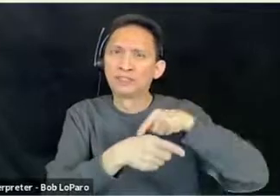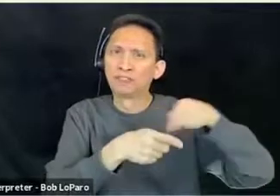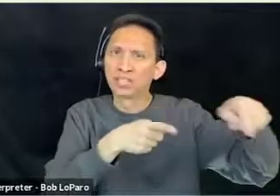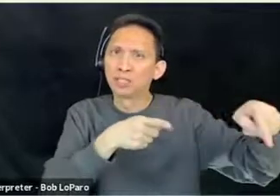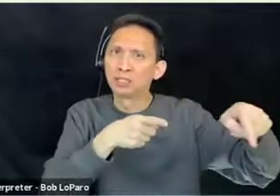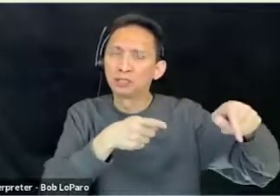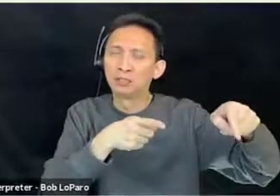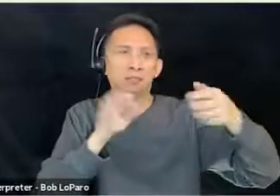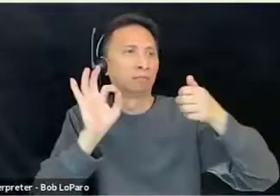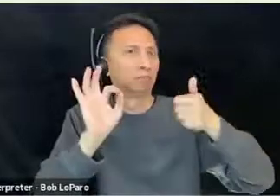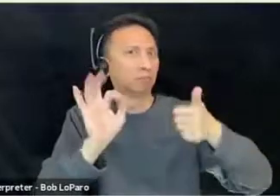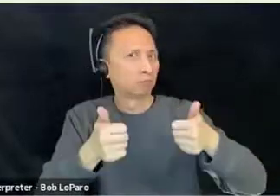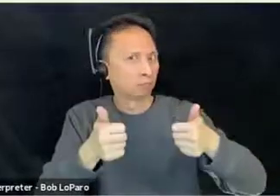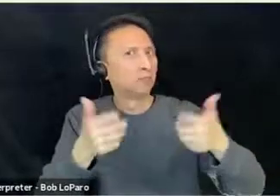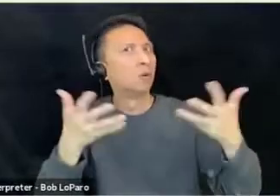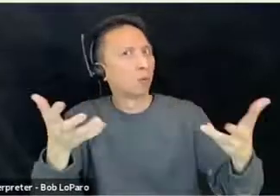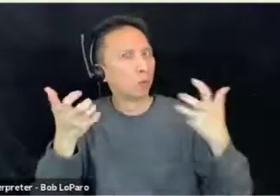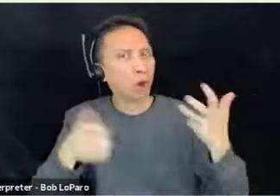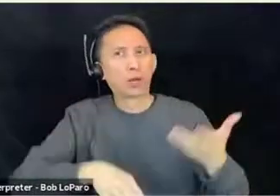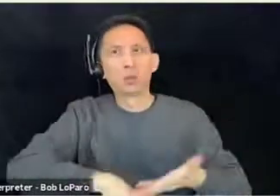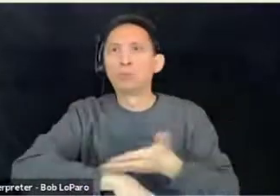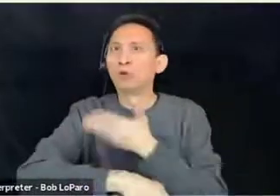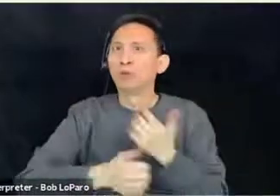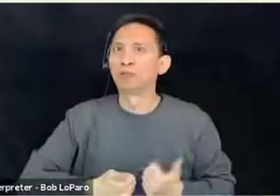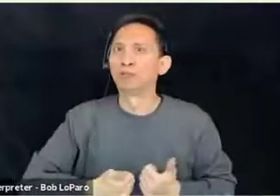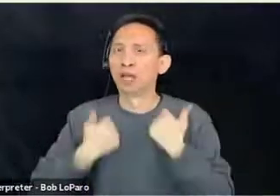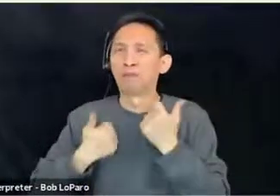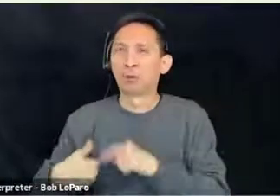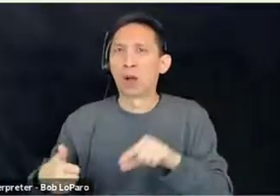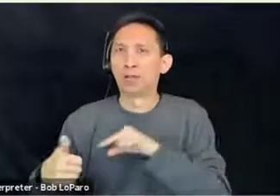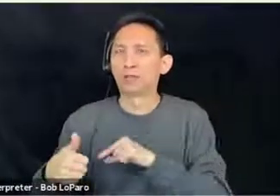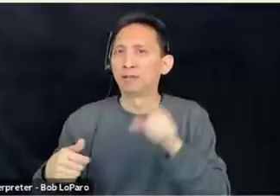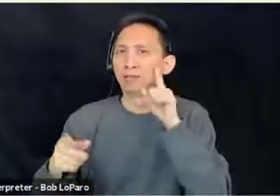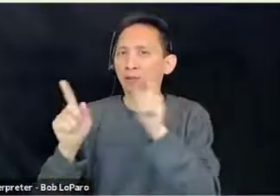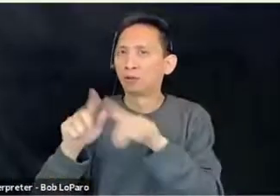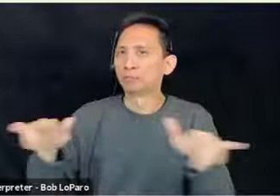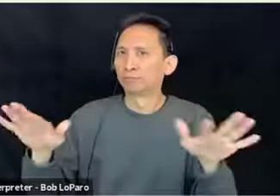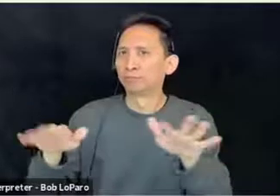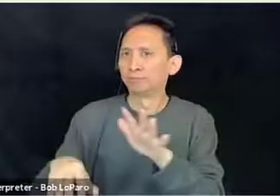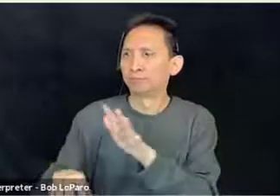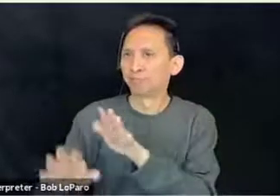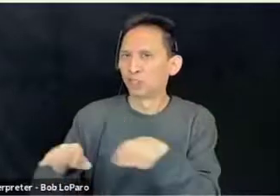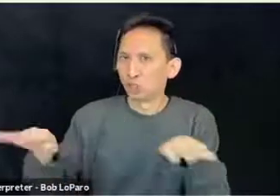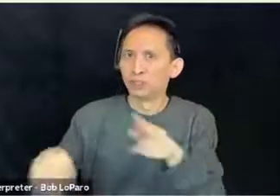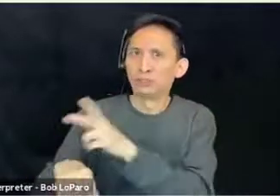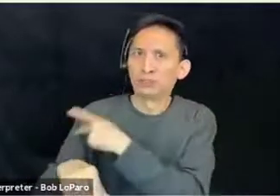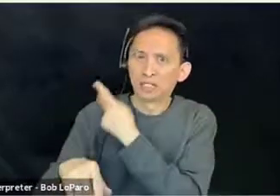improve the quality-of-life of our patients. And then on this slide